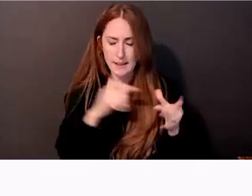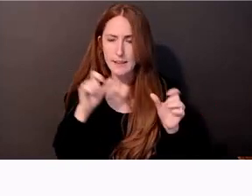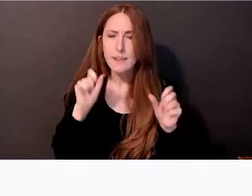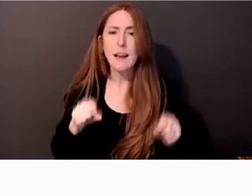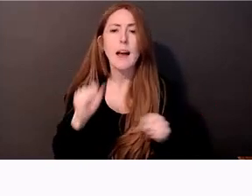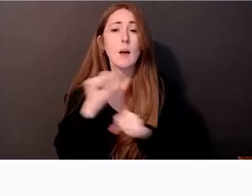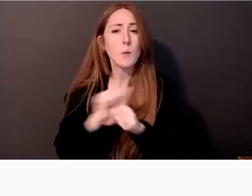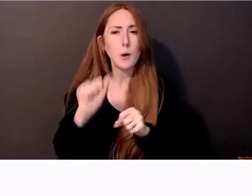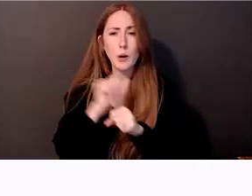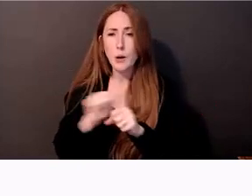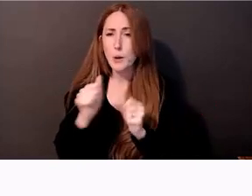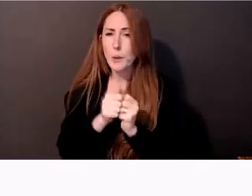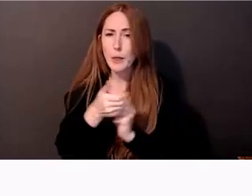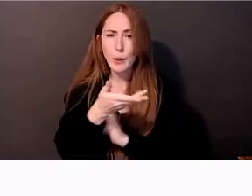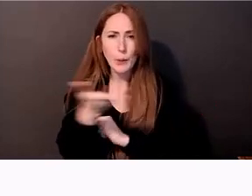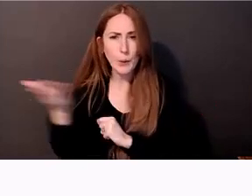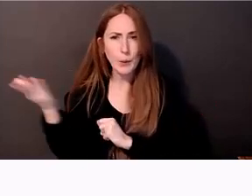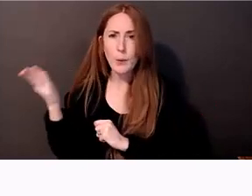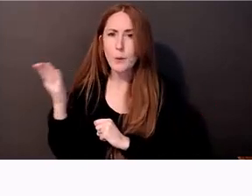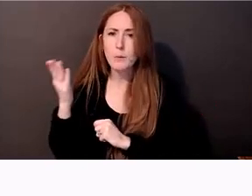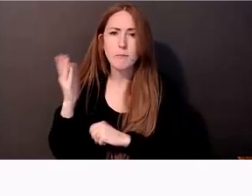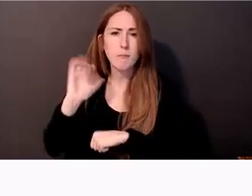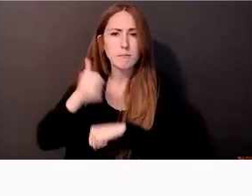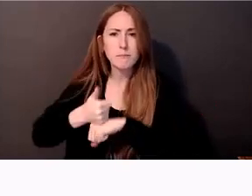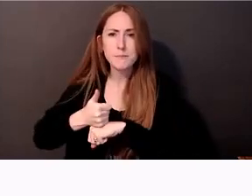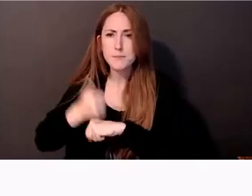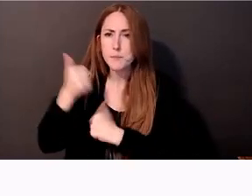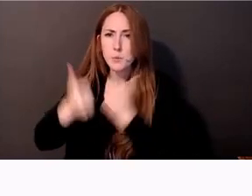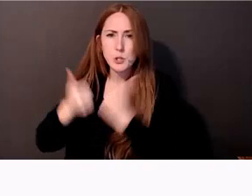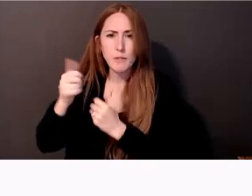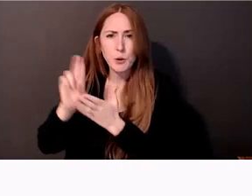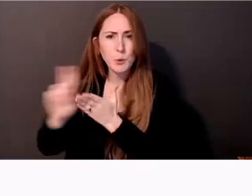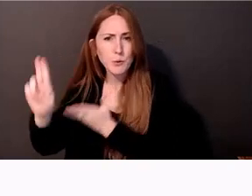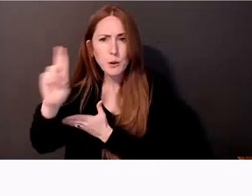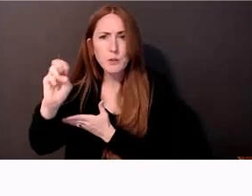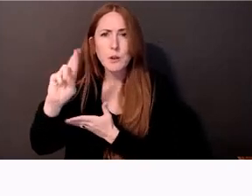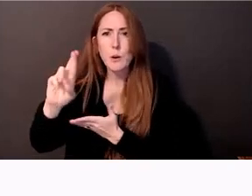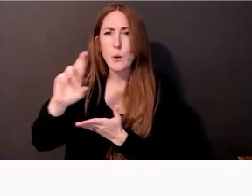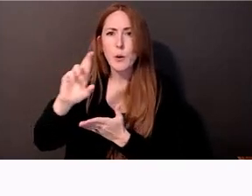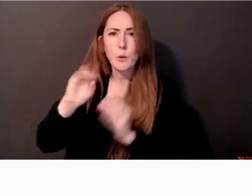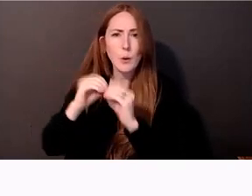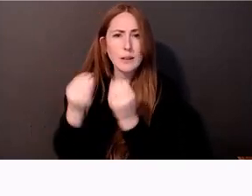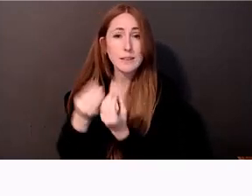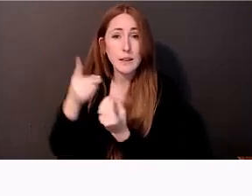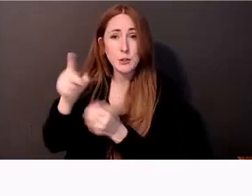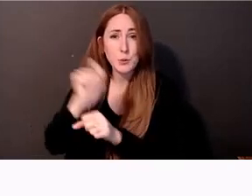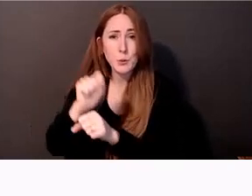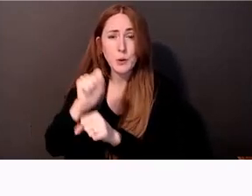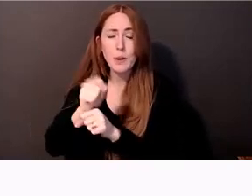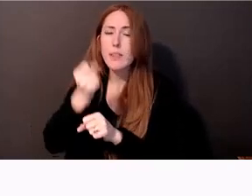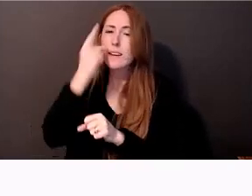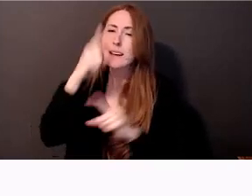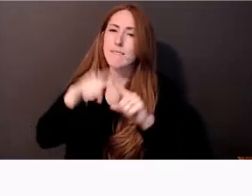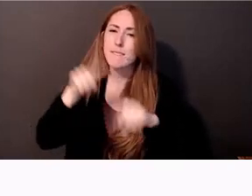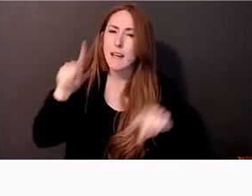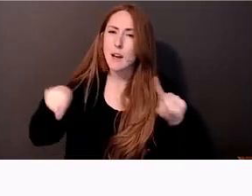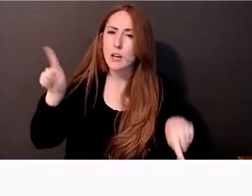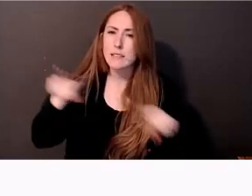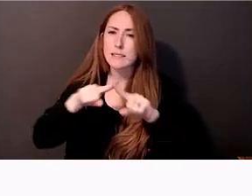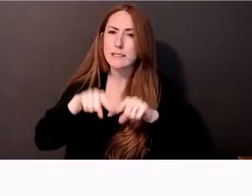or the university. So that varies from location to location. But find a reason to get this out there.